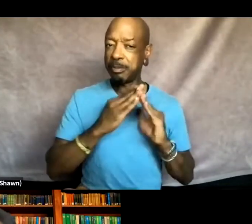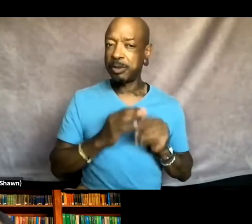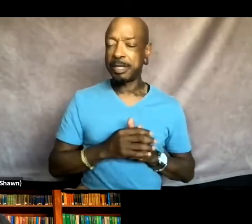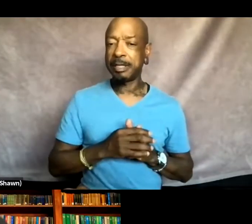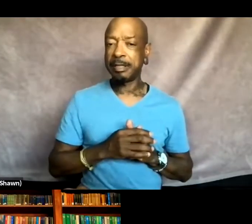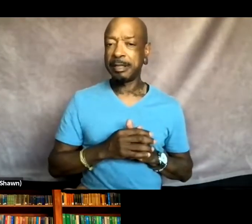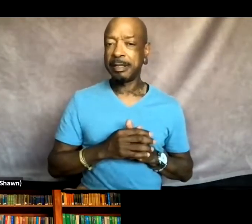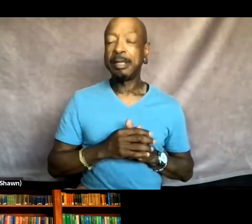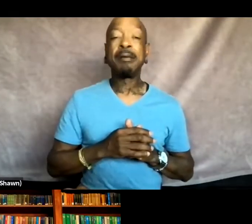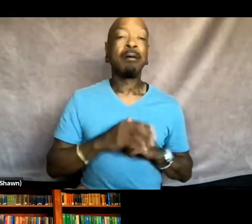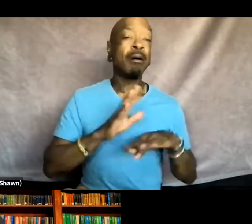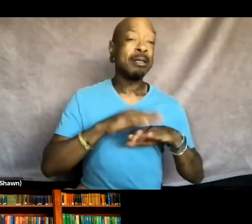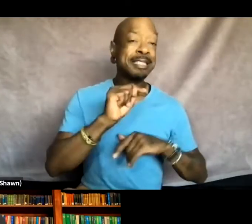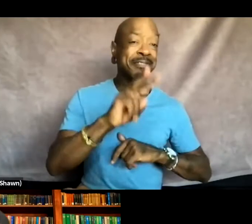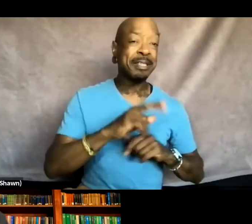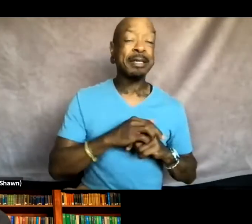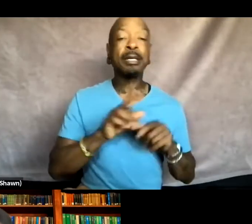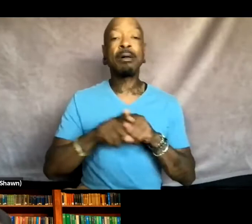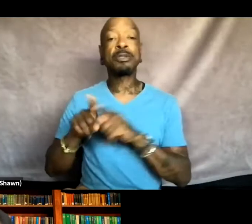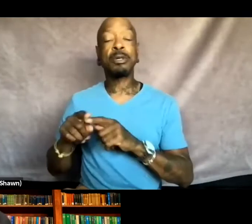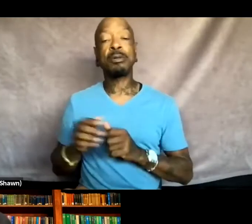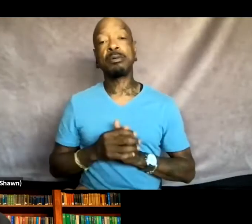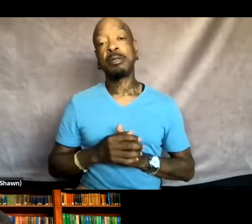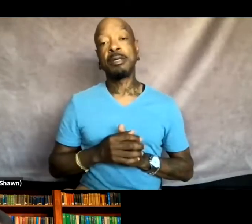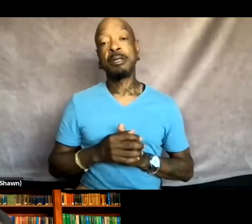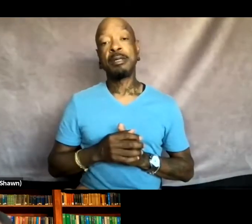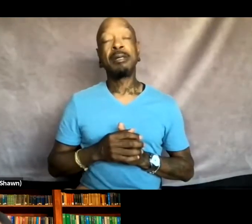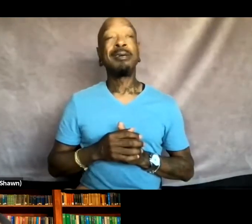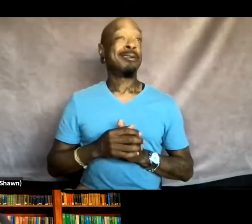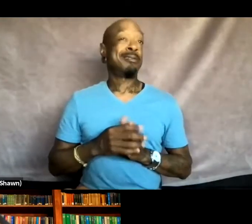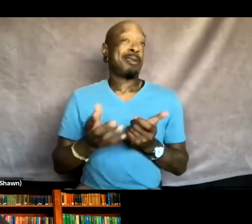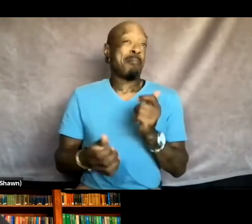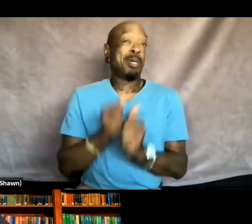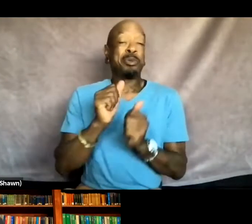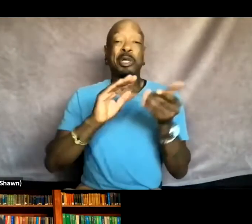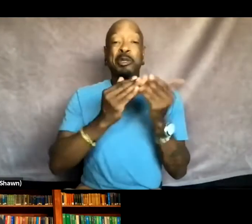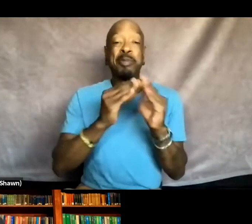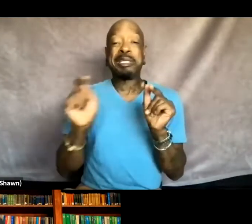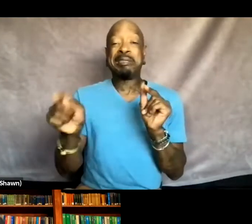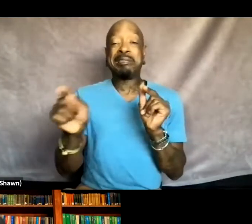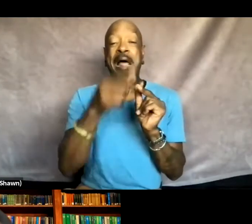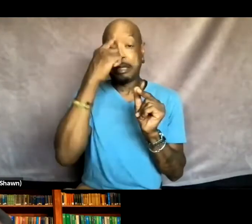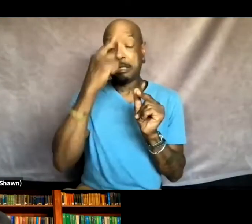and also within most communities, I think that the problem that we have is that.